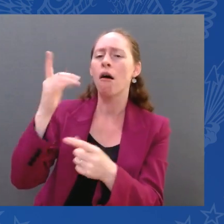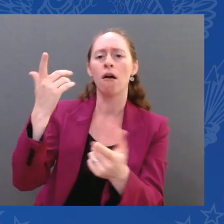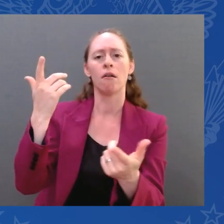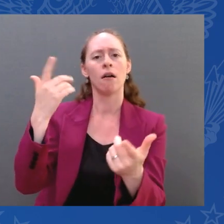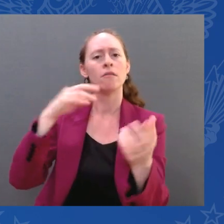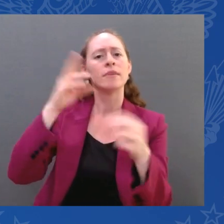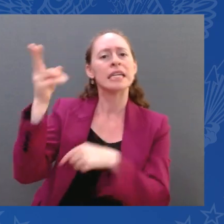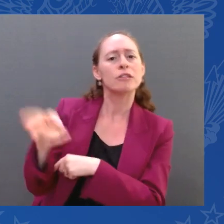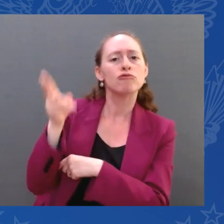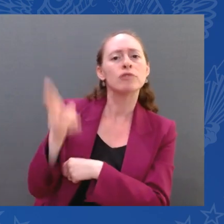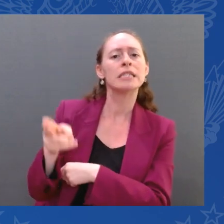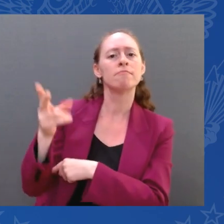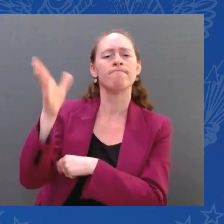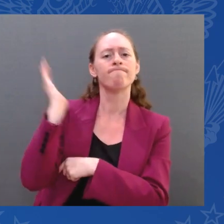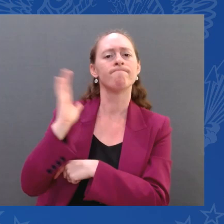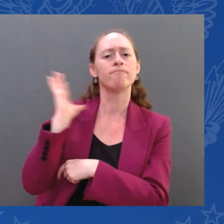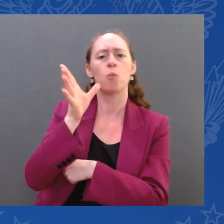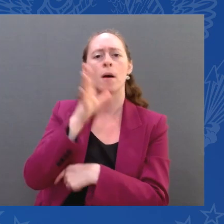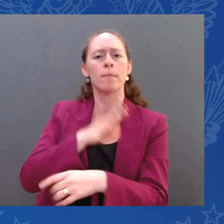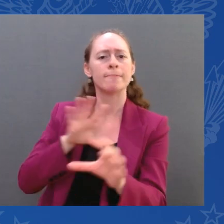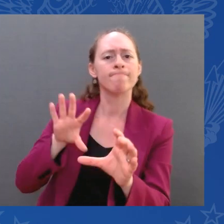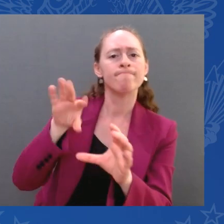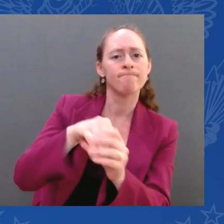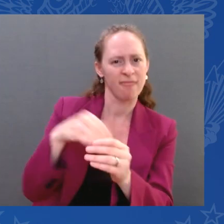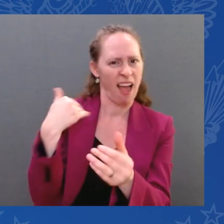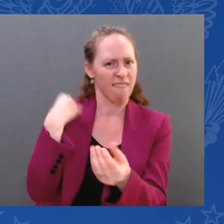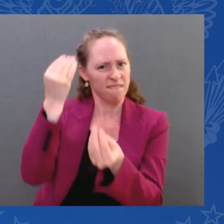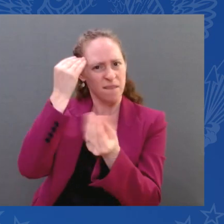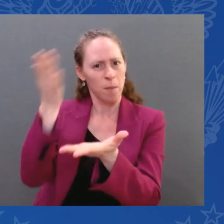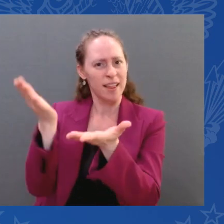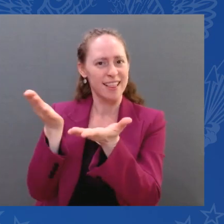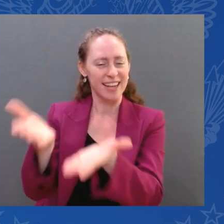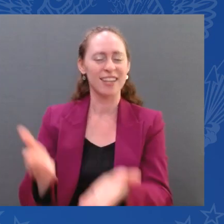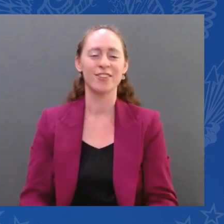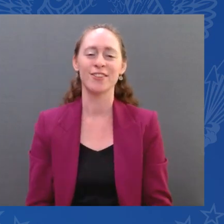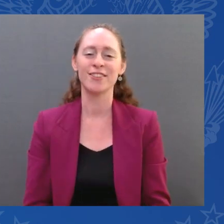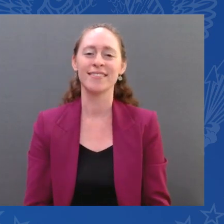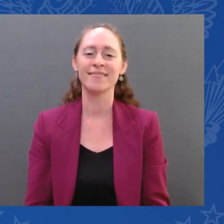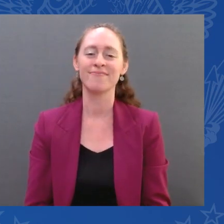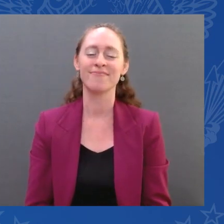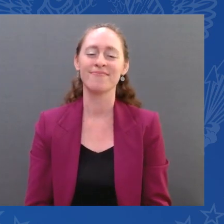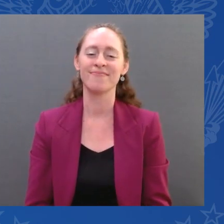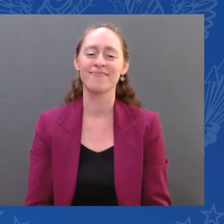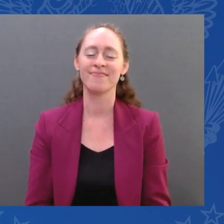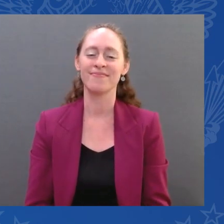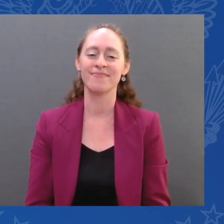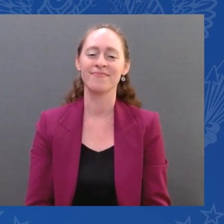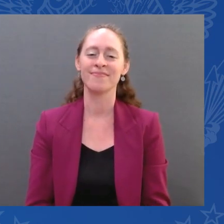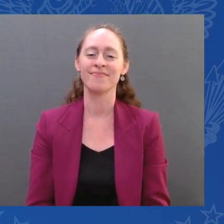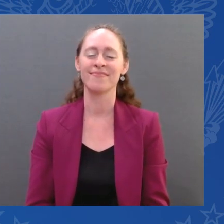A 23 year old student at Fisk University. Diane Nash, received a phone call from Attorney General Robert Kennedy's